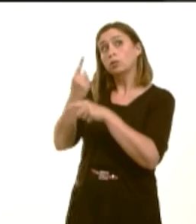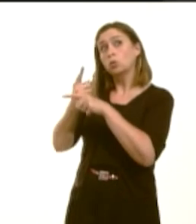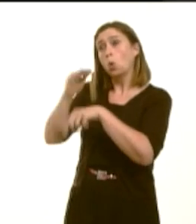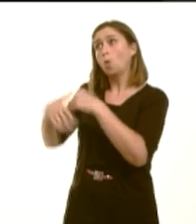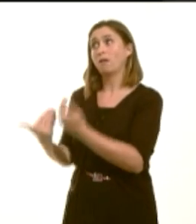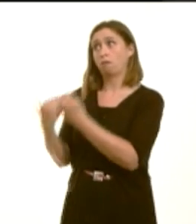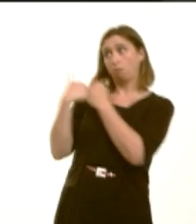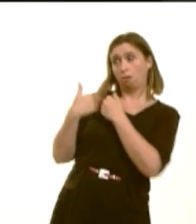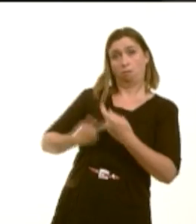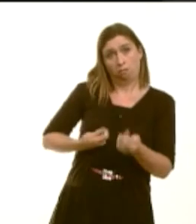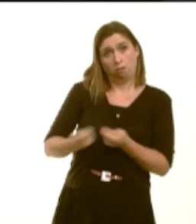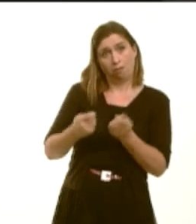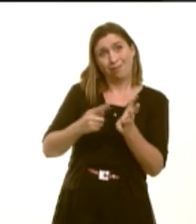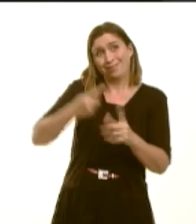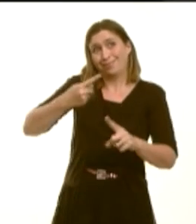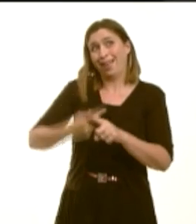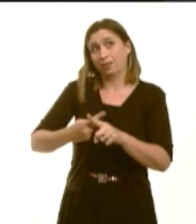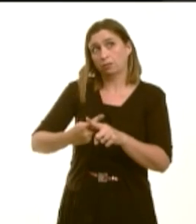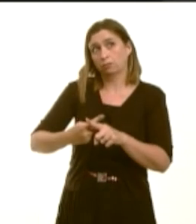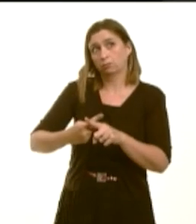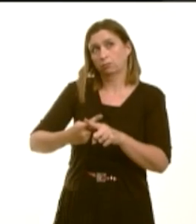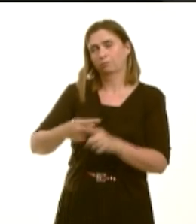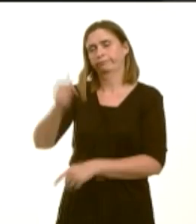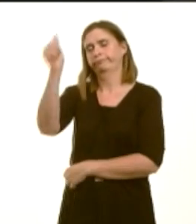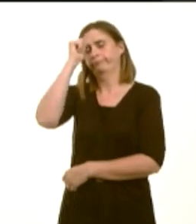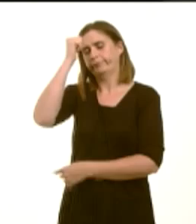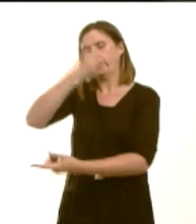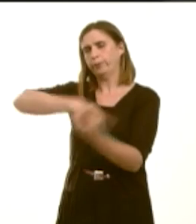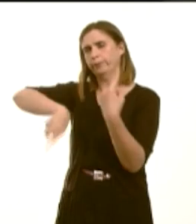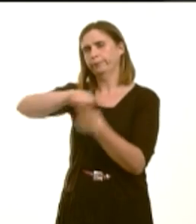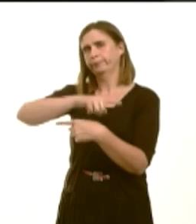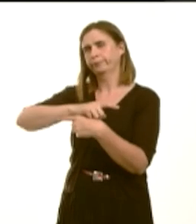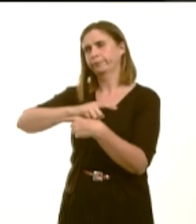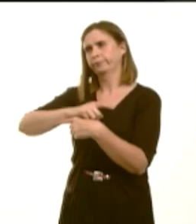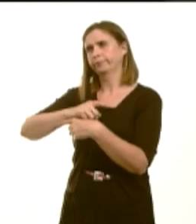First Minister during your meeting? As weíre all aware, in the run-up to 2018, a raft of